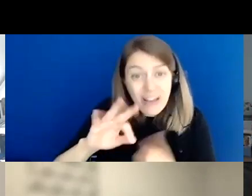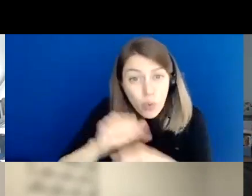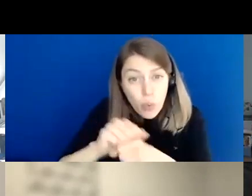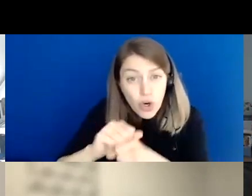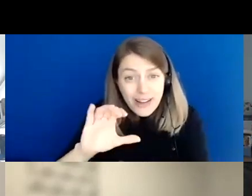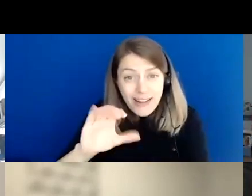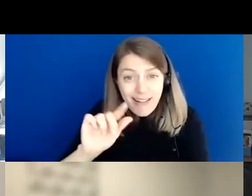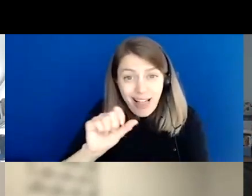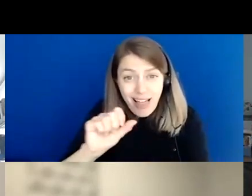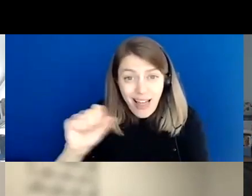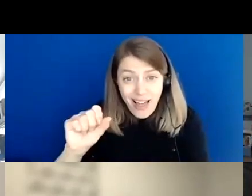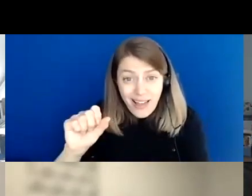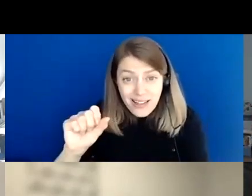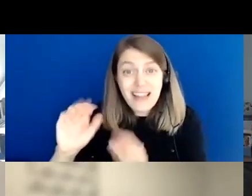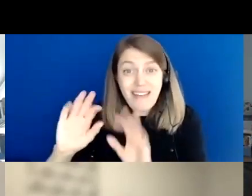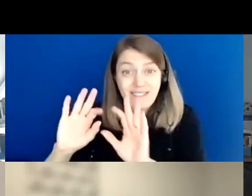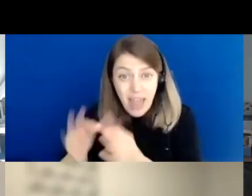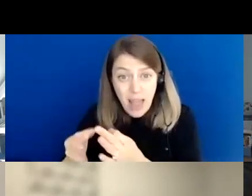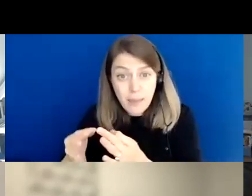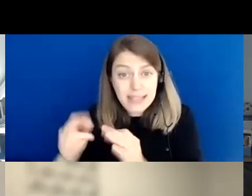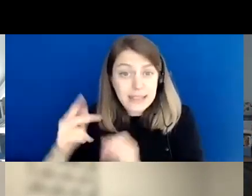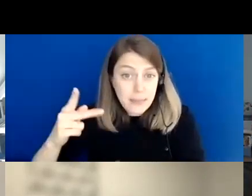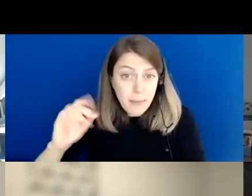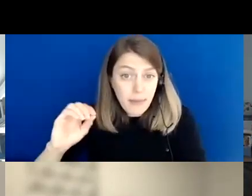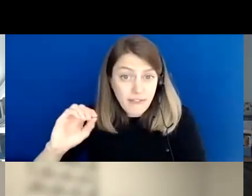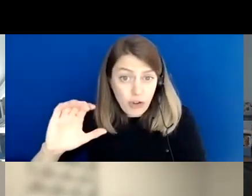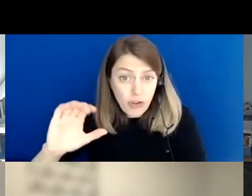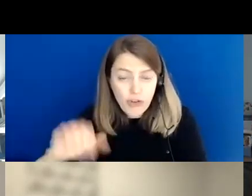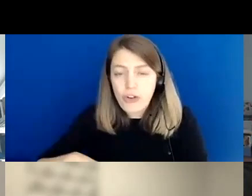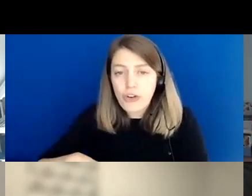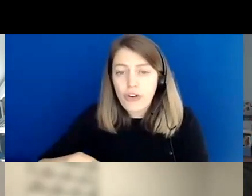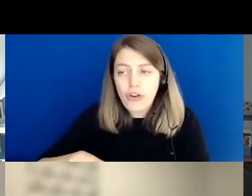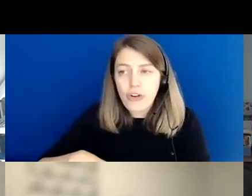then they're unlikely to have extensive educations,